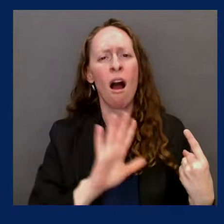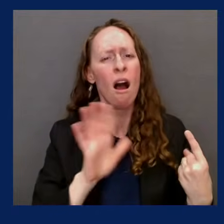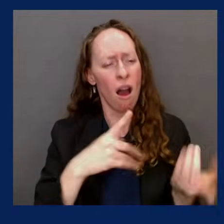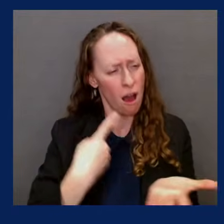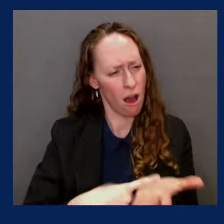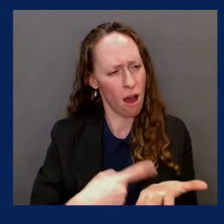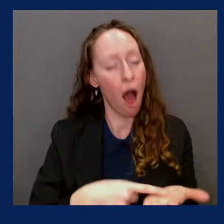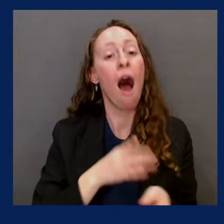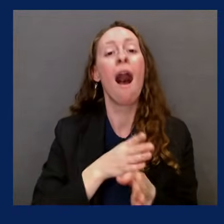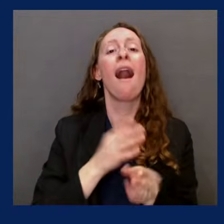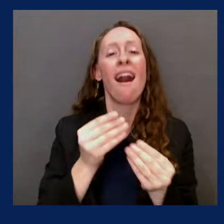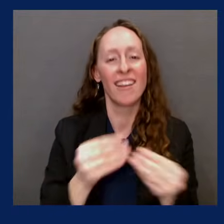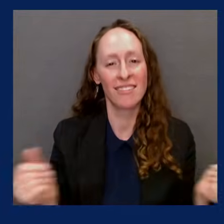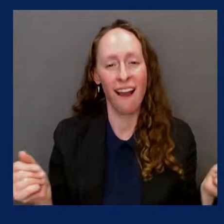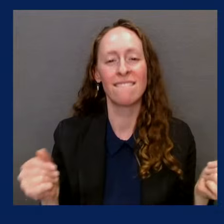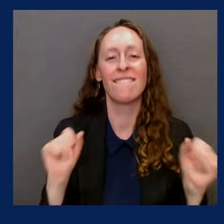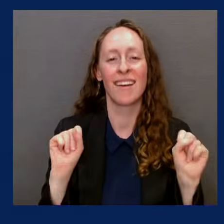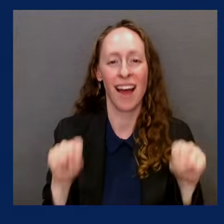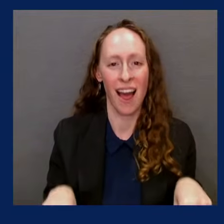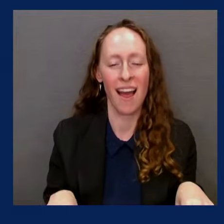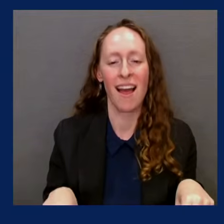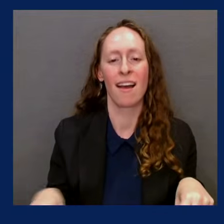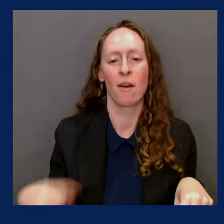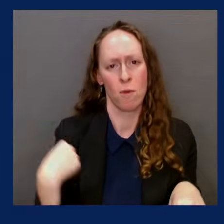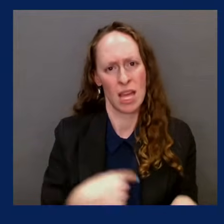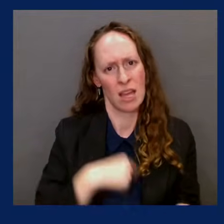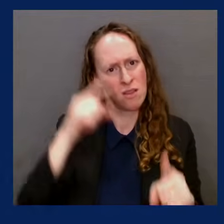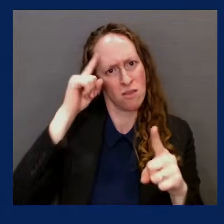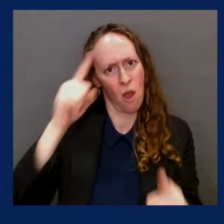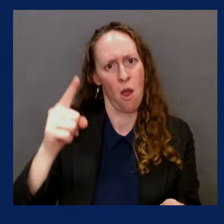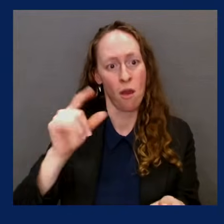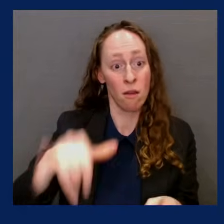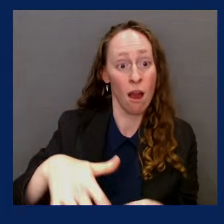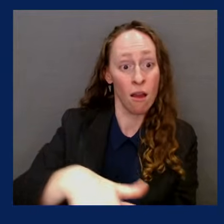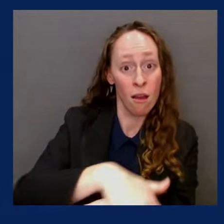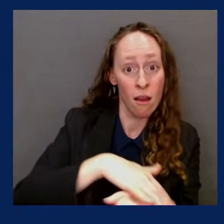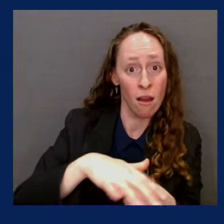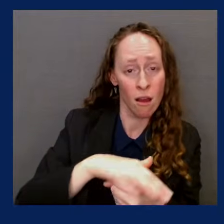but we want one as well that's based upon the rule of law and where national sovereignty,